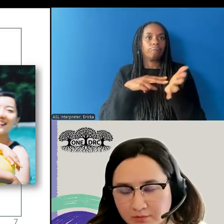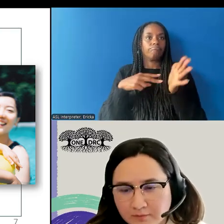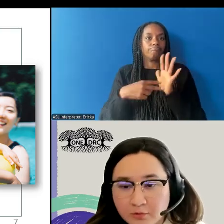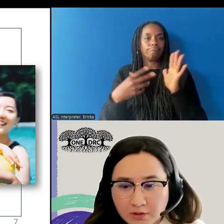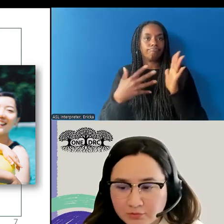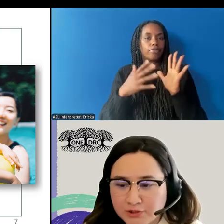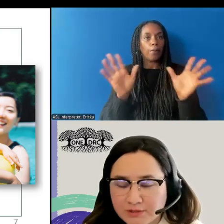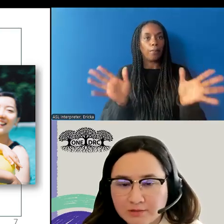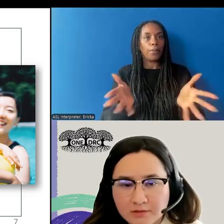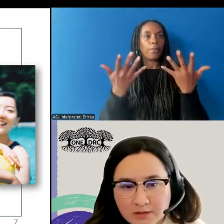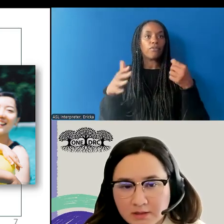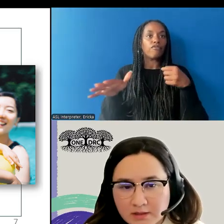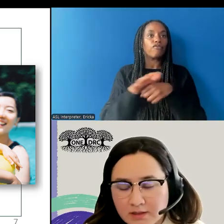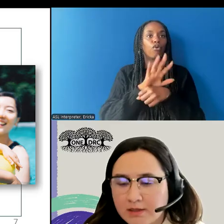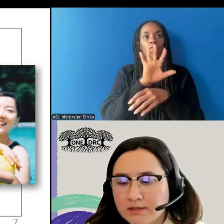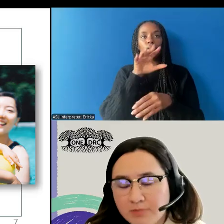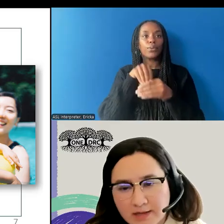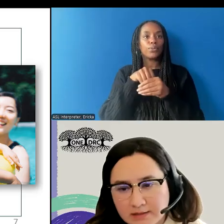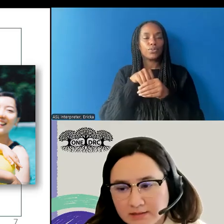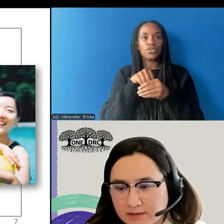for inclusion, independence,